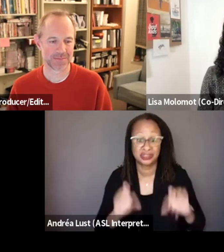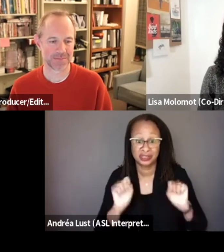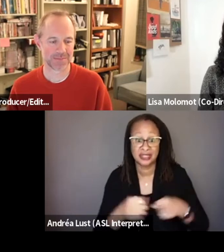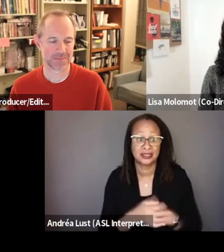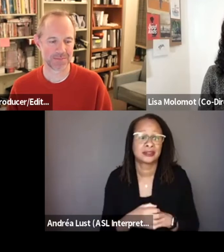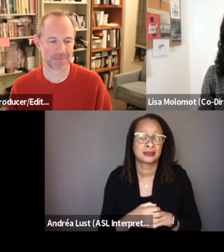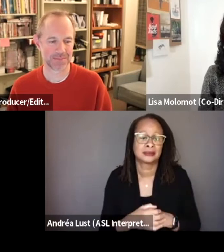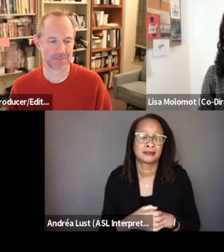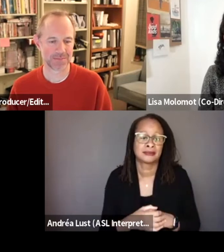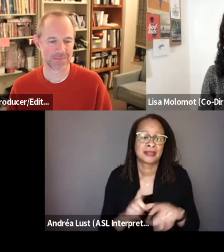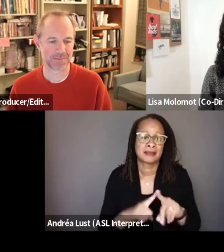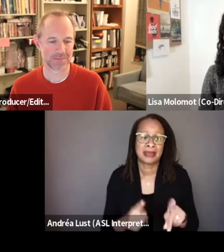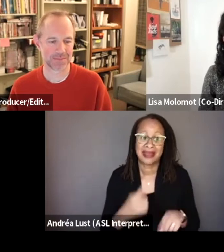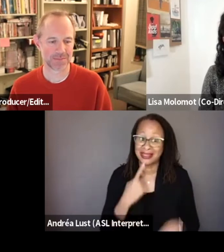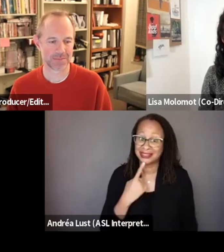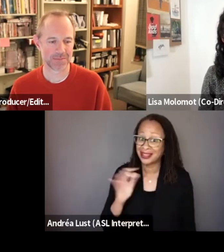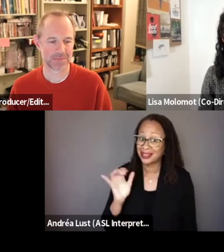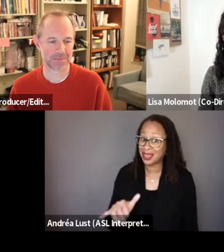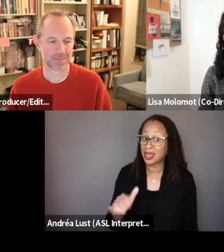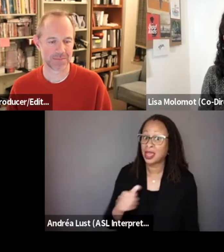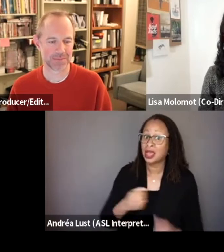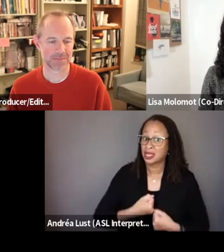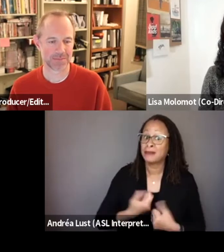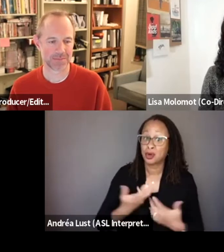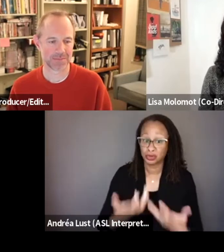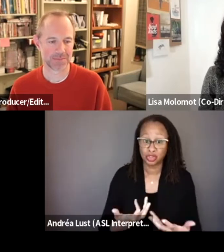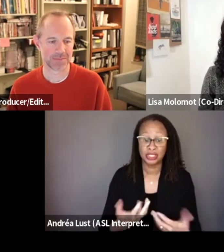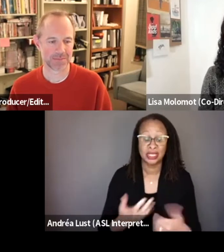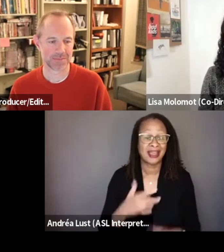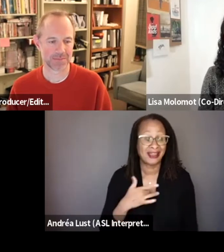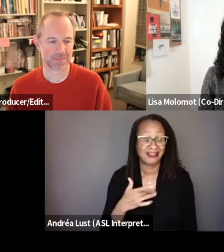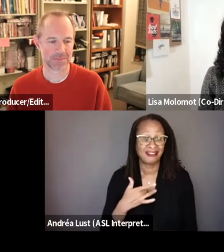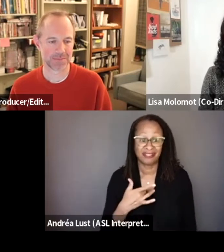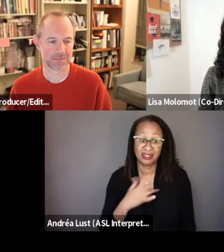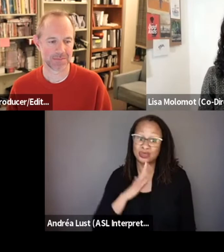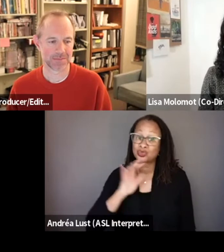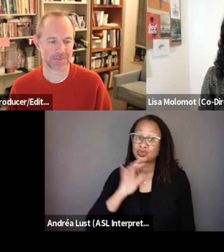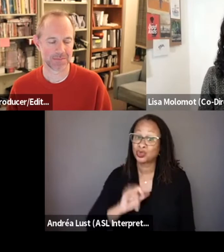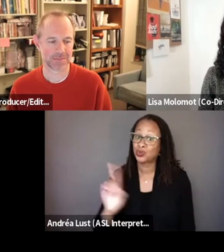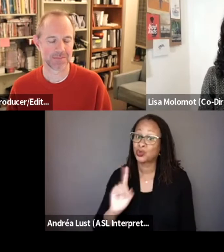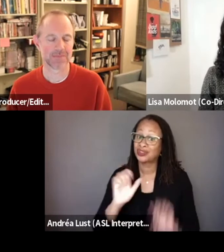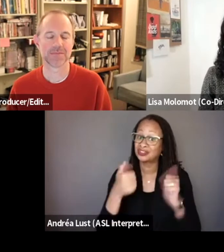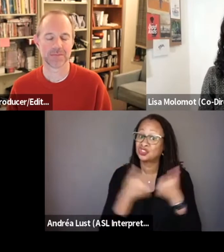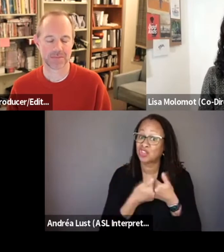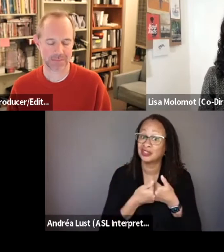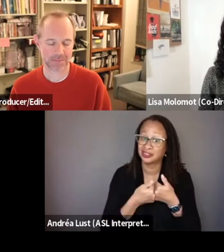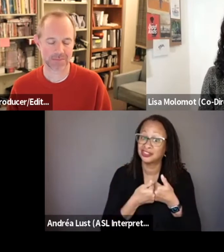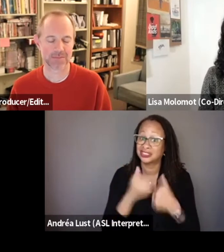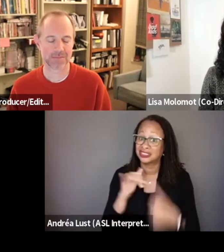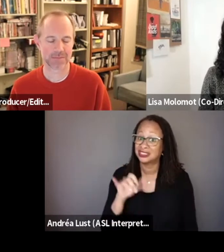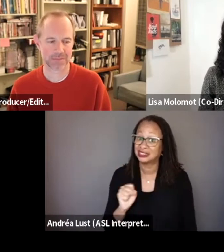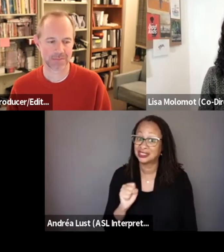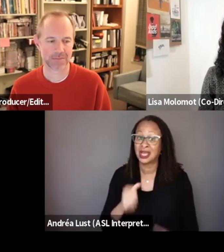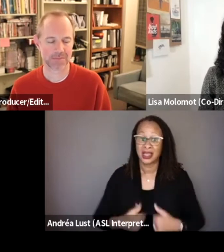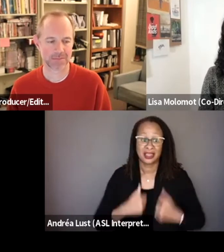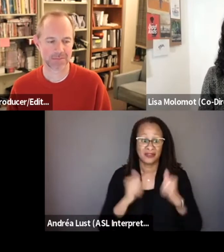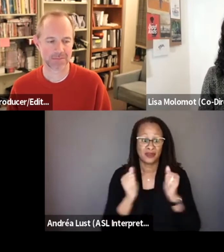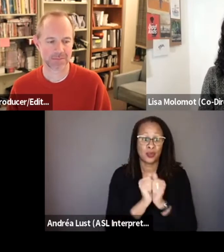but I would say like emotionally, like I think is really where the challenge is. To live with a story for this long